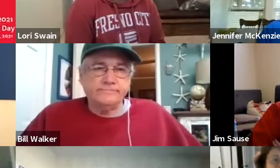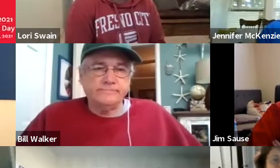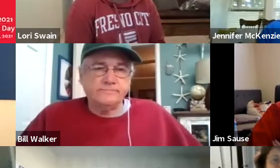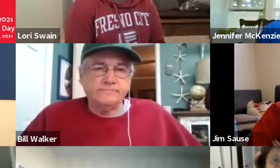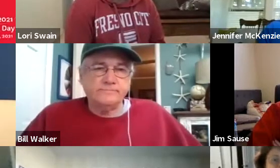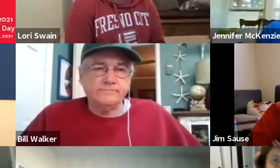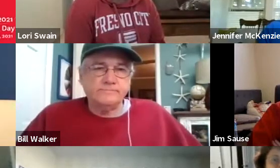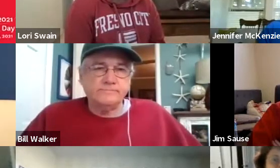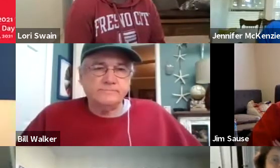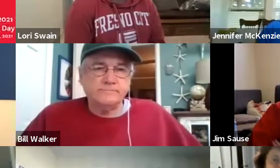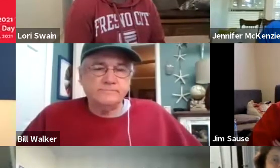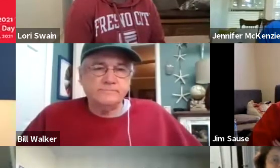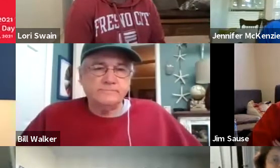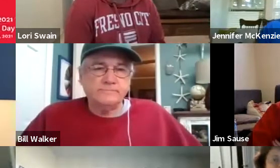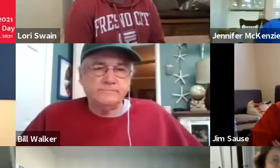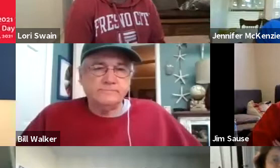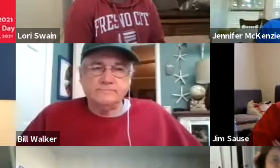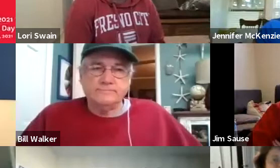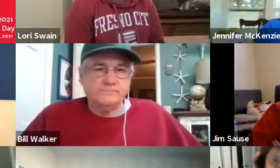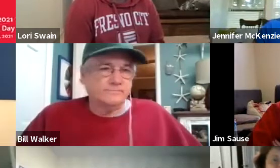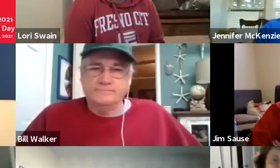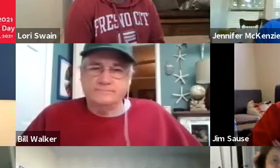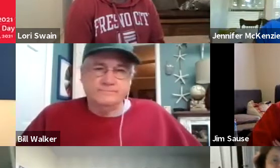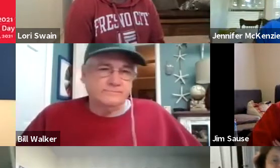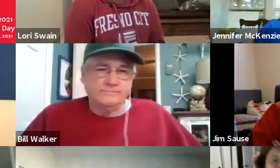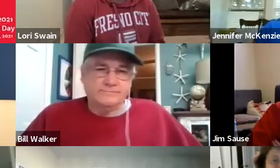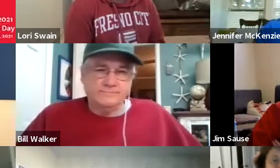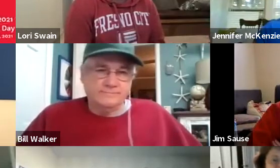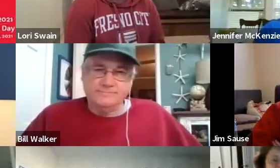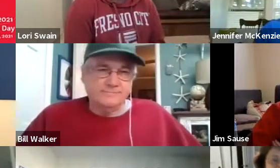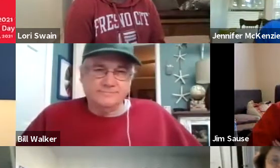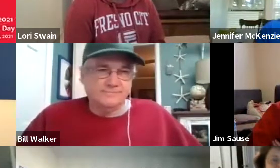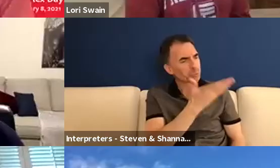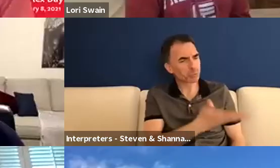I'm going to have you folks just say hello, they can see who your names are. But Introduce yourself if you want. But what is